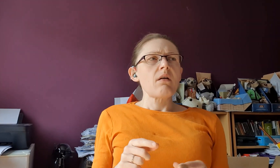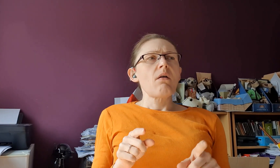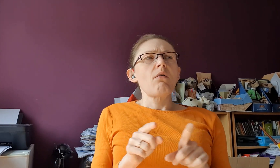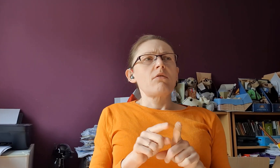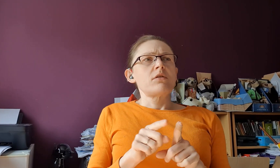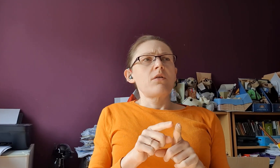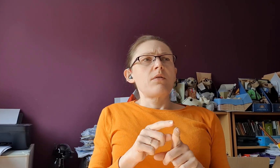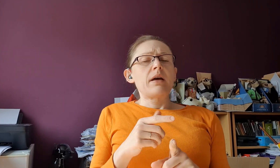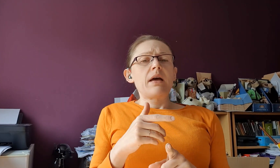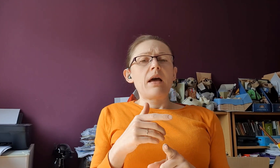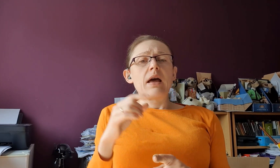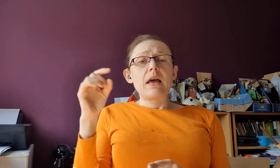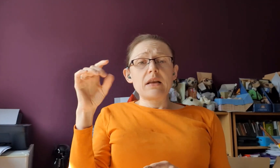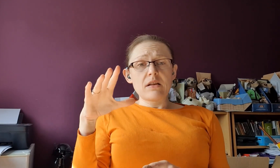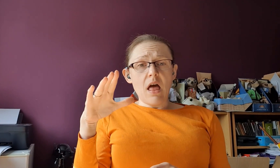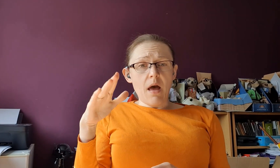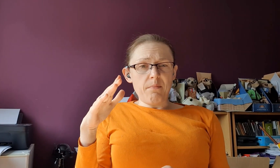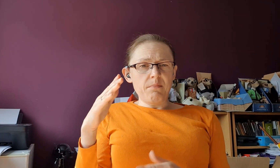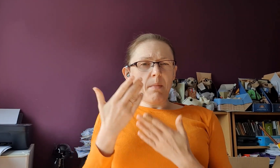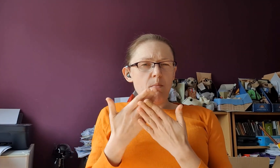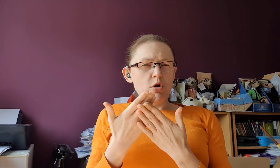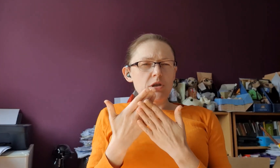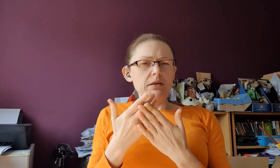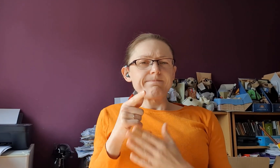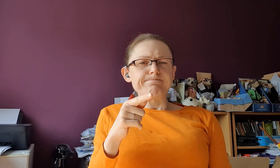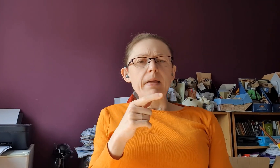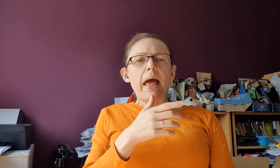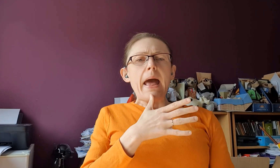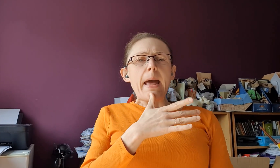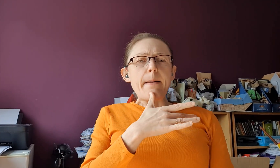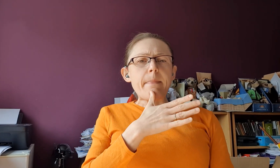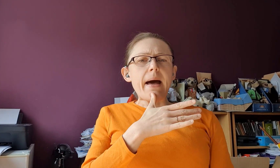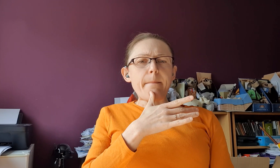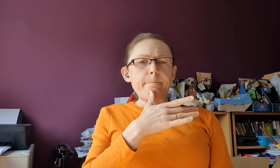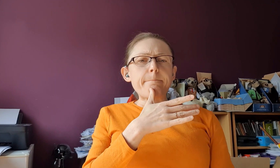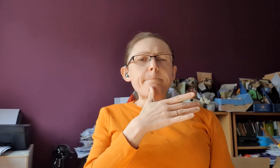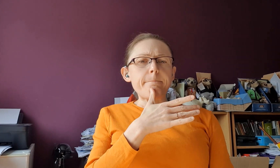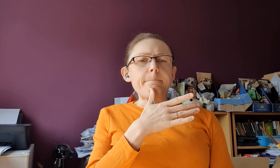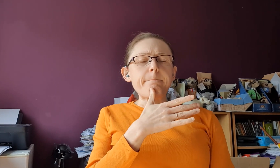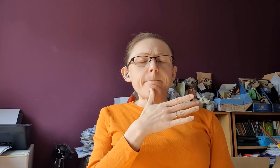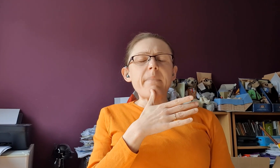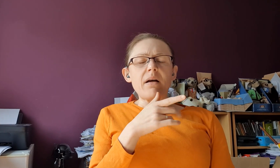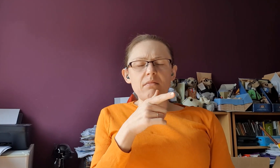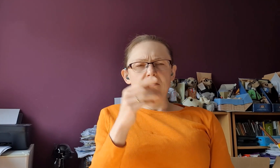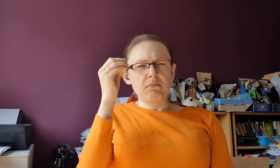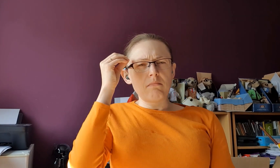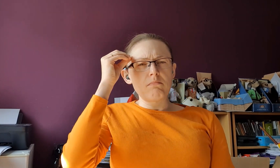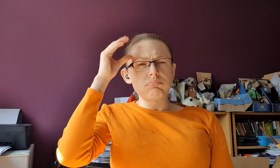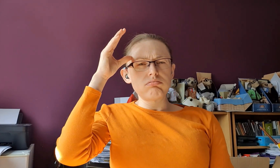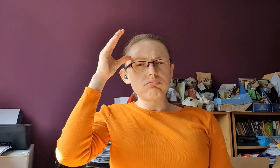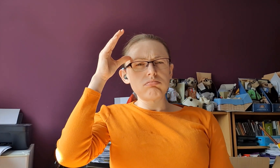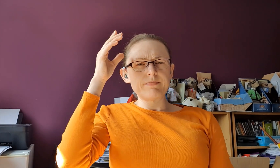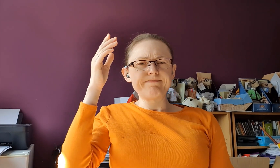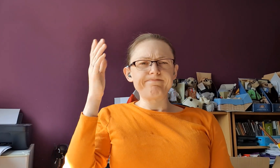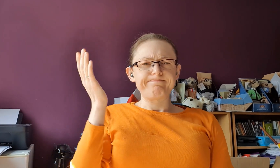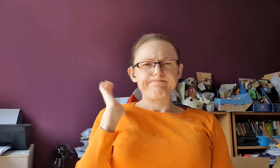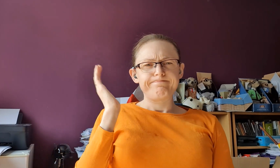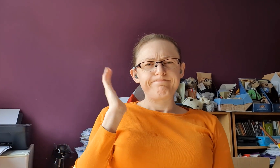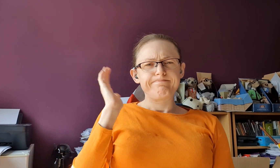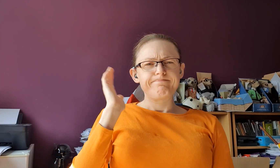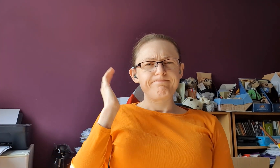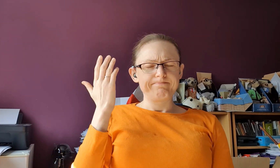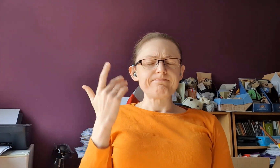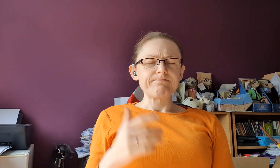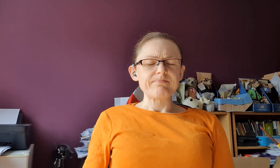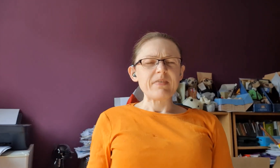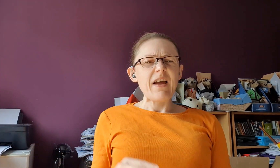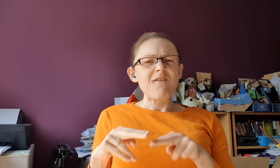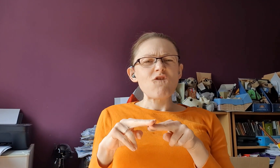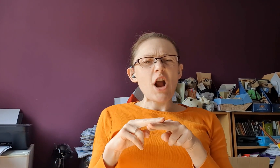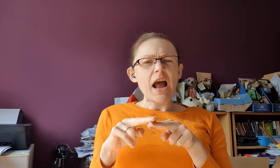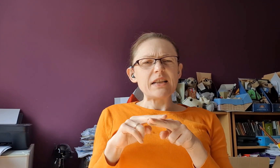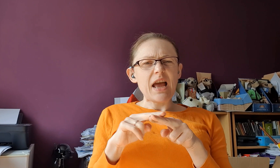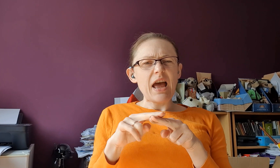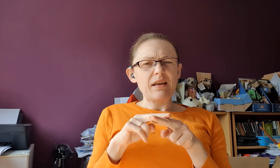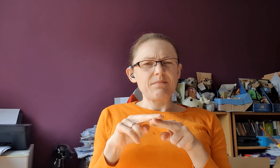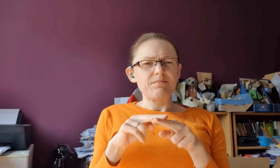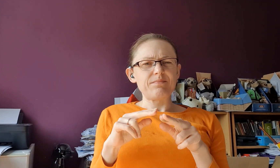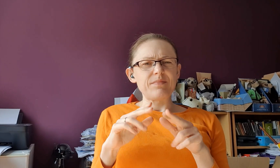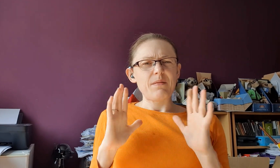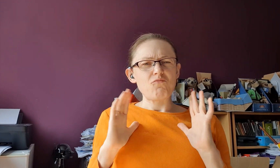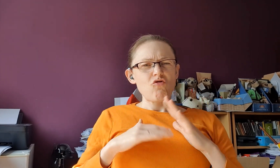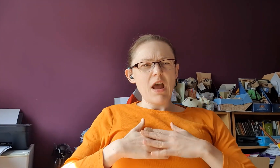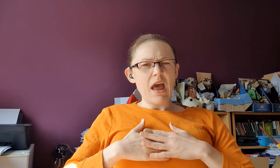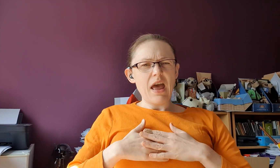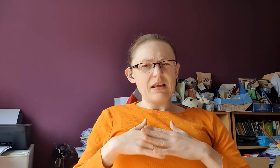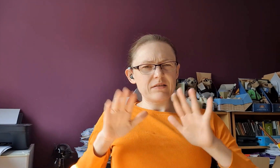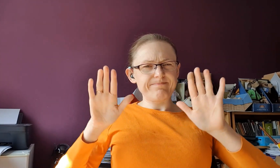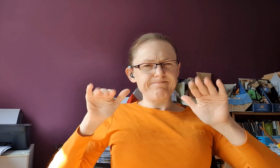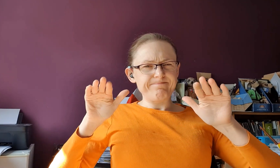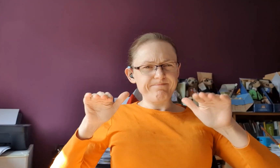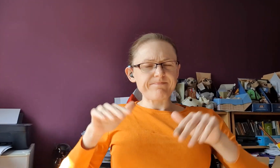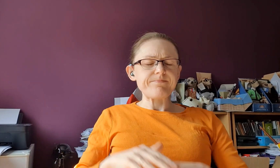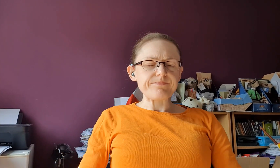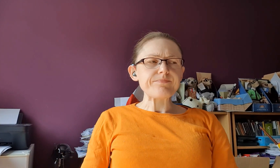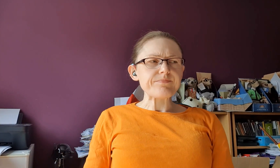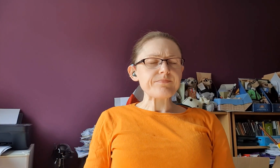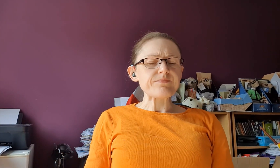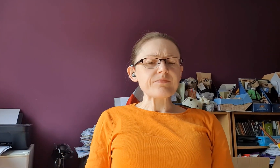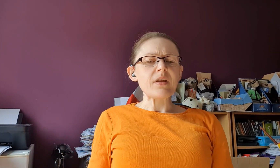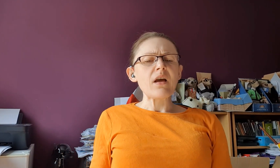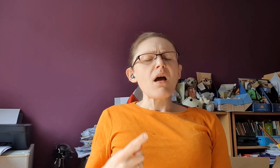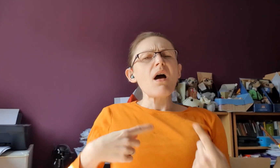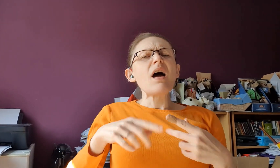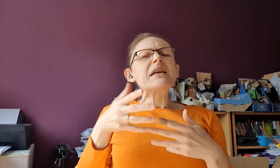Islam, Imam. They lead the Friday prayers. (Jummah)